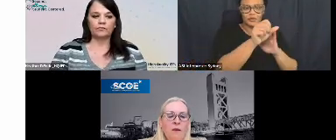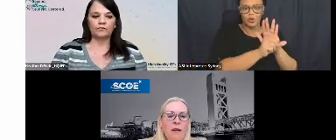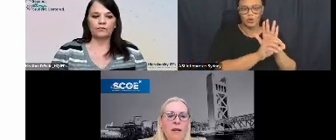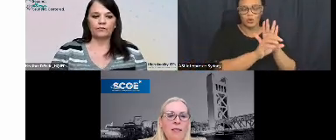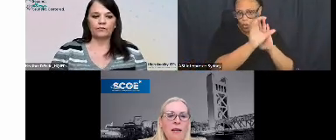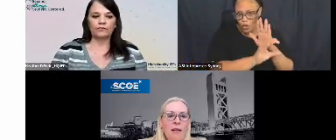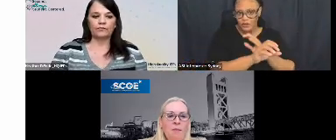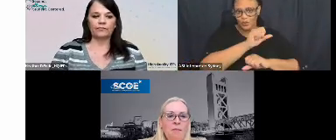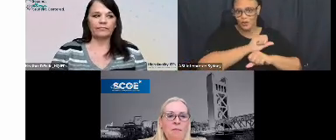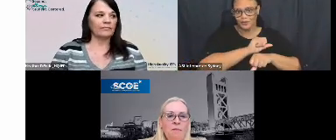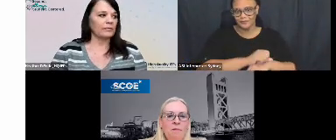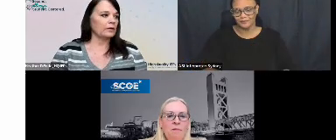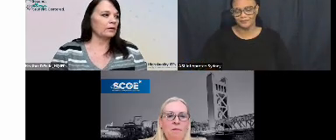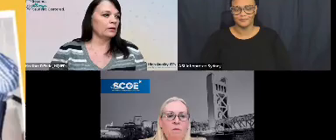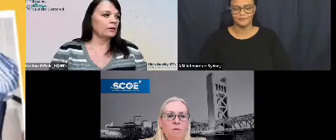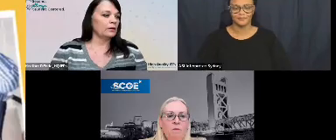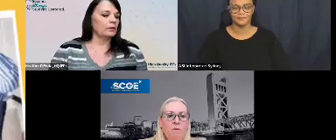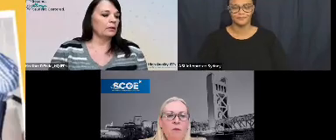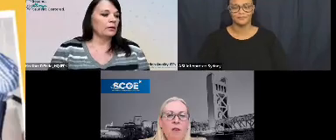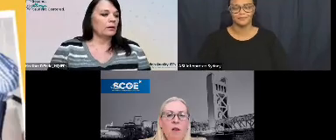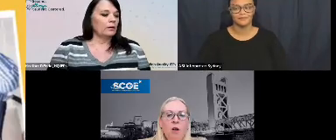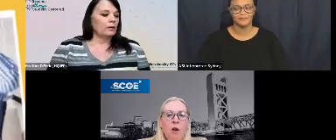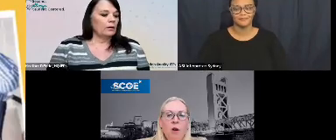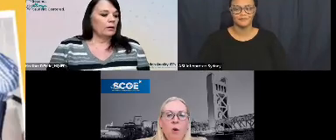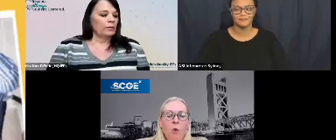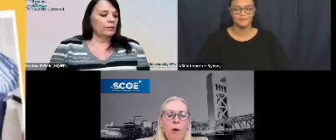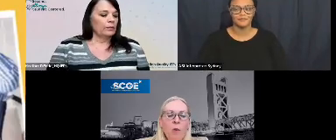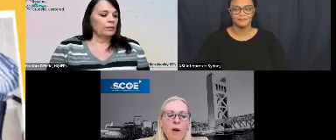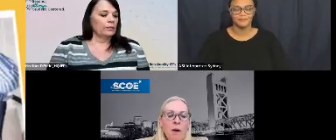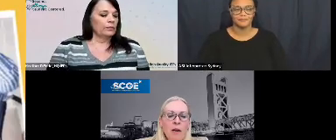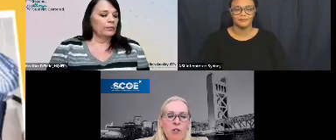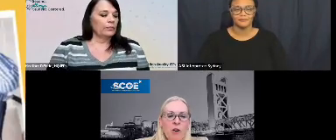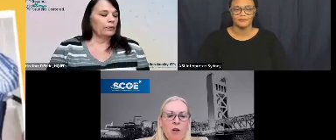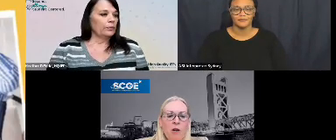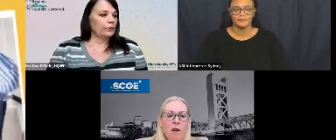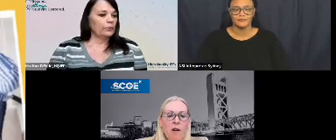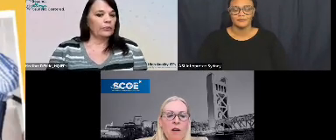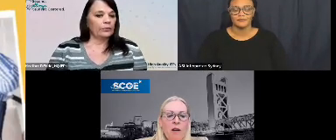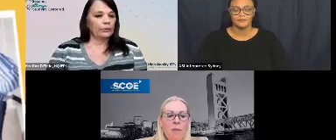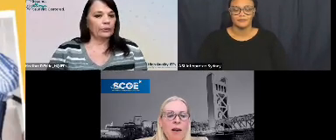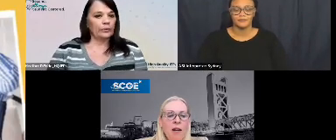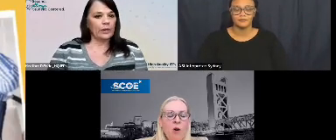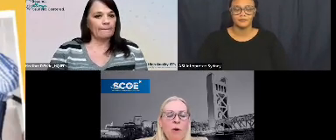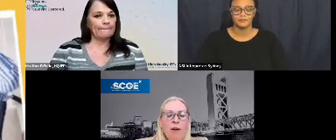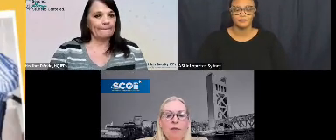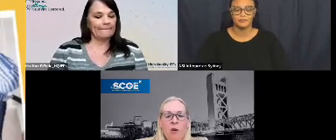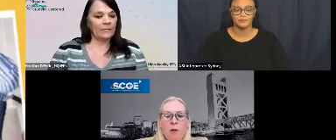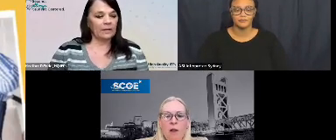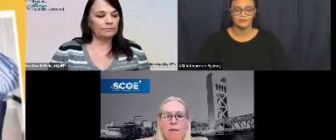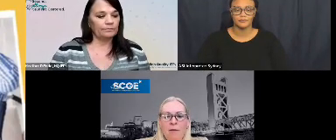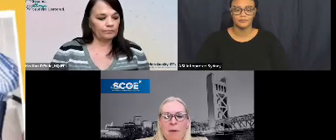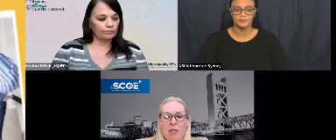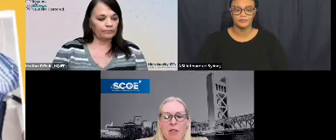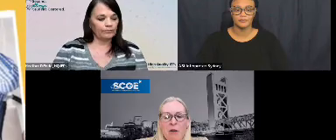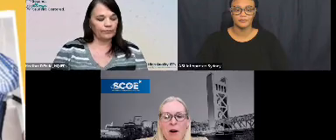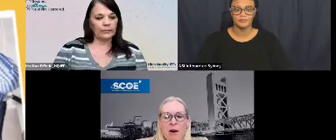All right, next slide. We want to make sure um and I know we've given you a lot of information so